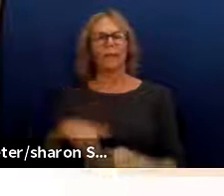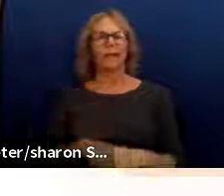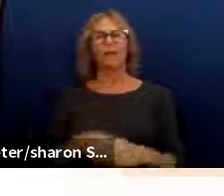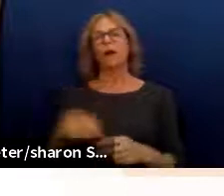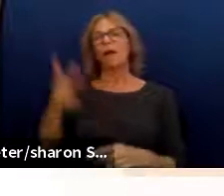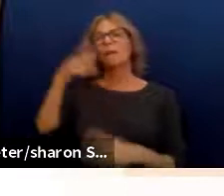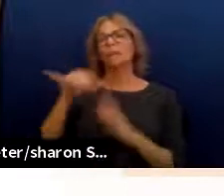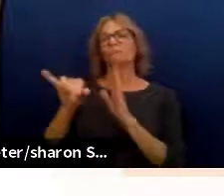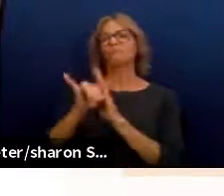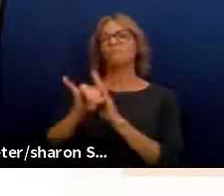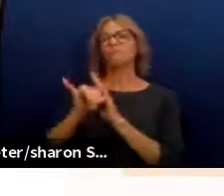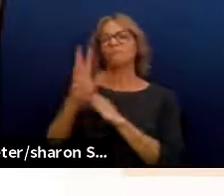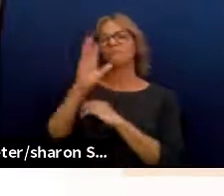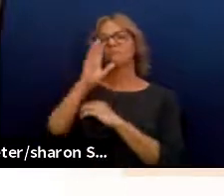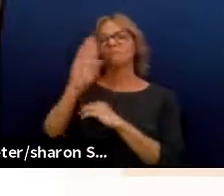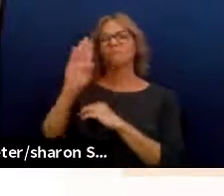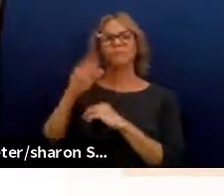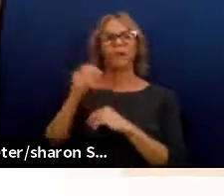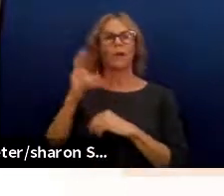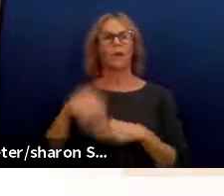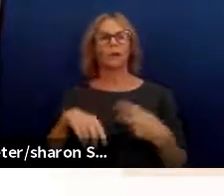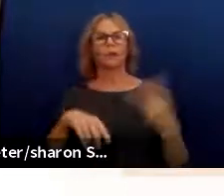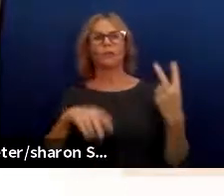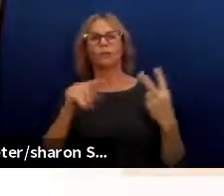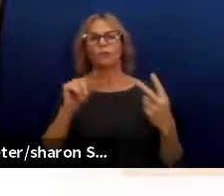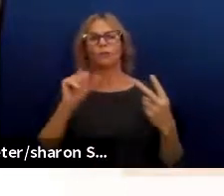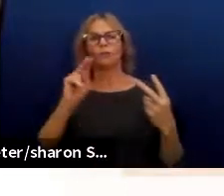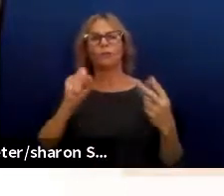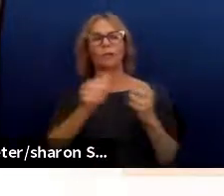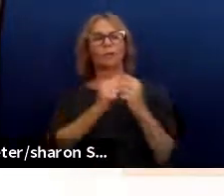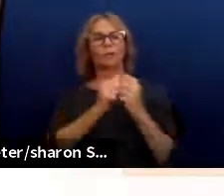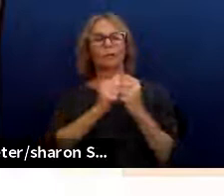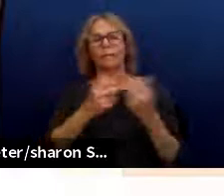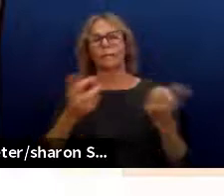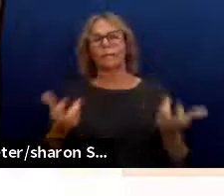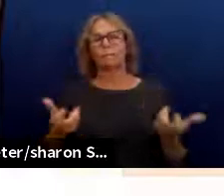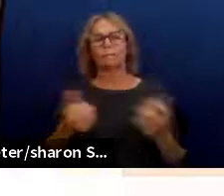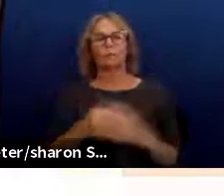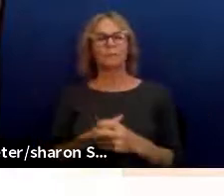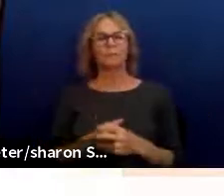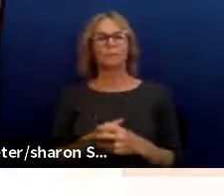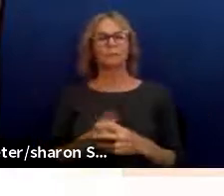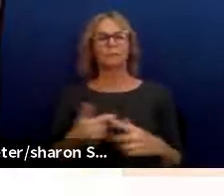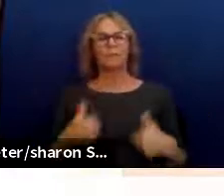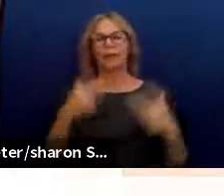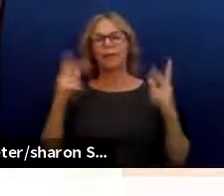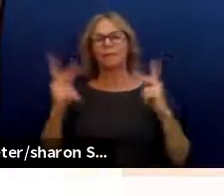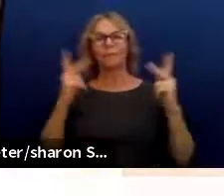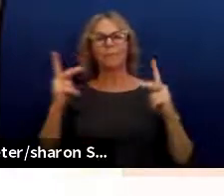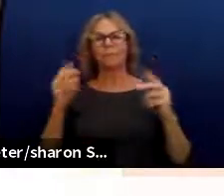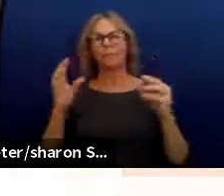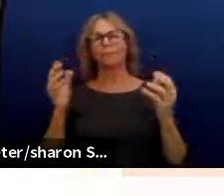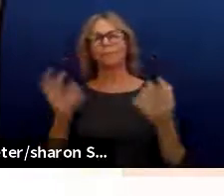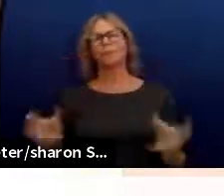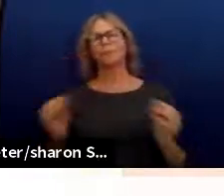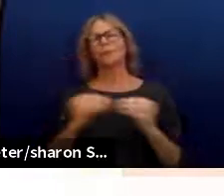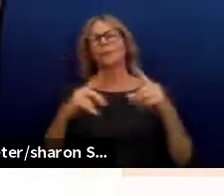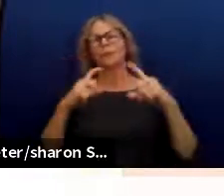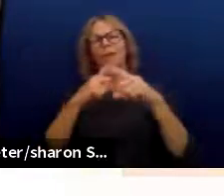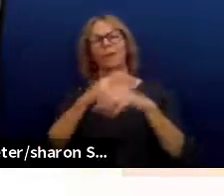this could be a two trans man together, etc. You know, life, and people are all so much more complicated than, then we tend to